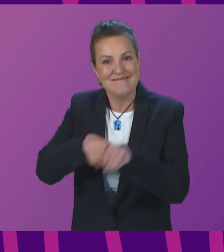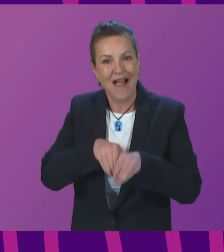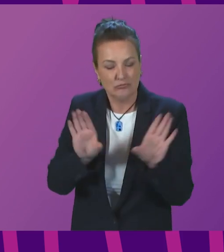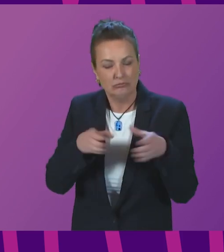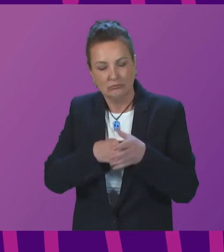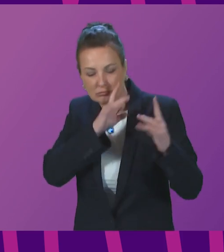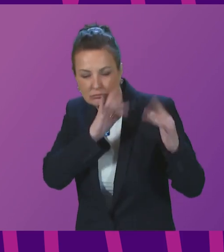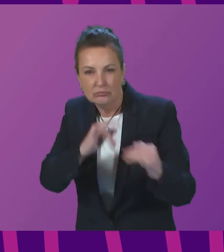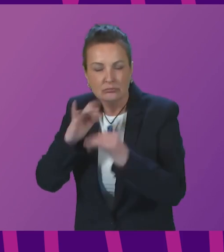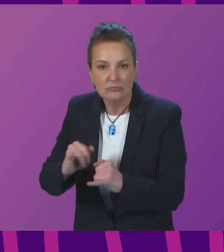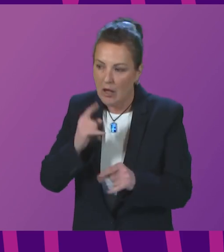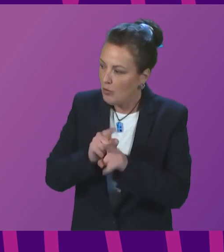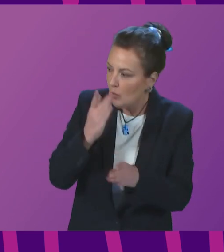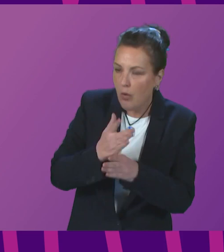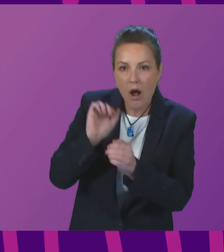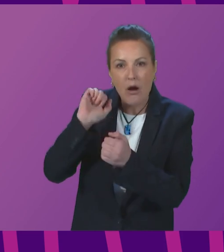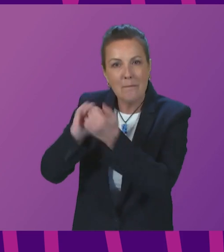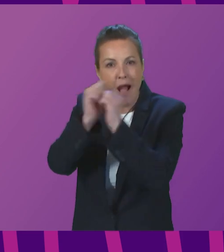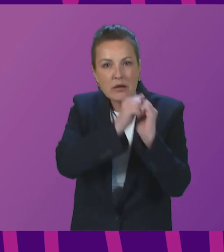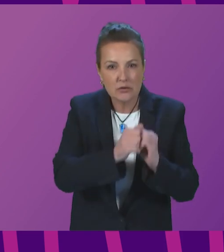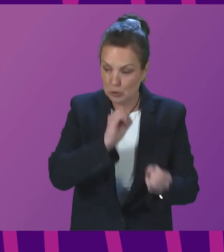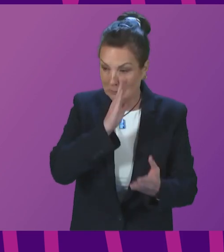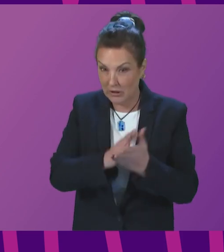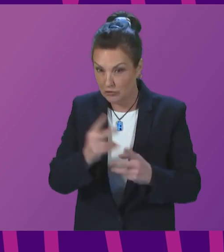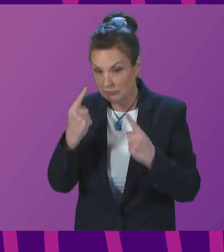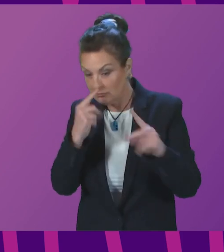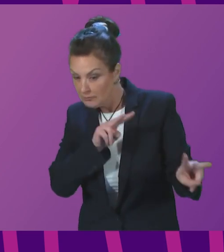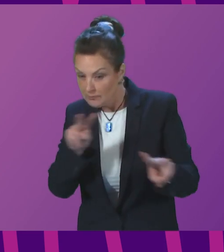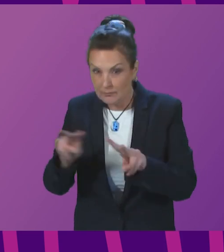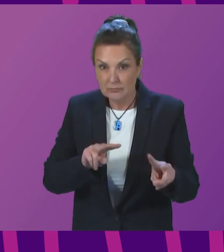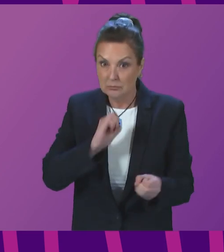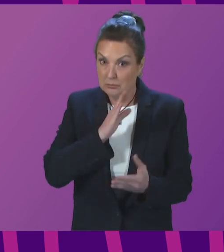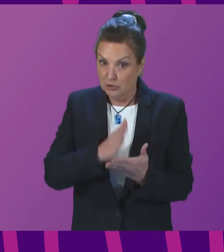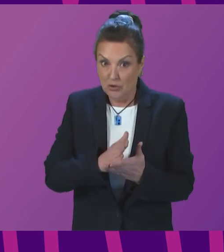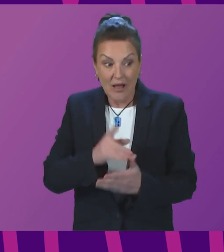external partners and enforcement agencies to maintain high visibility of human trafficking